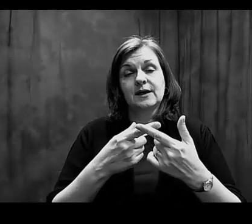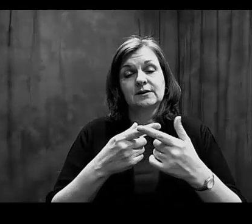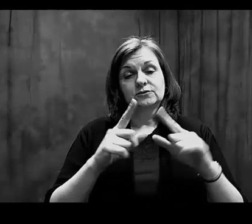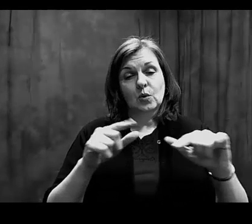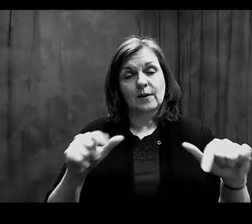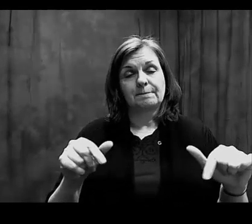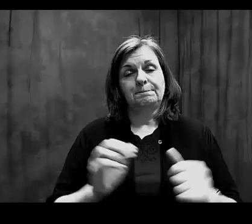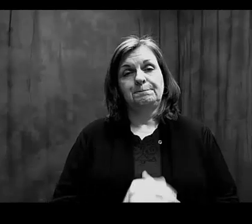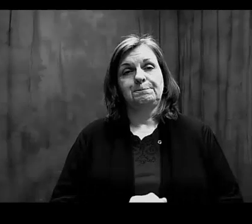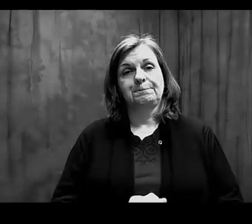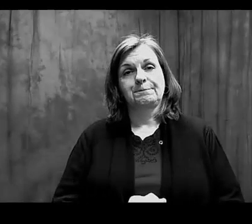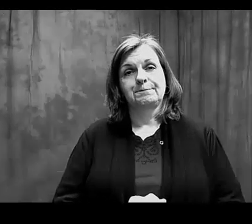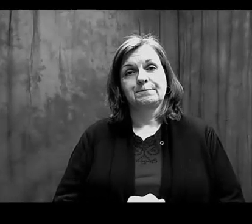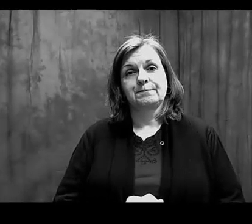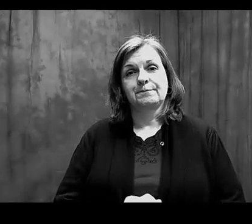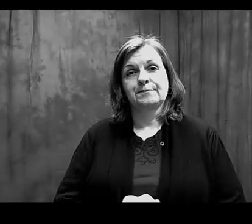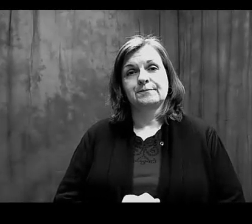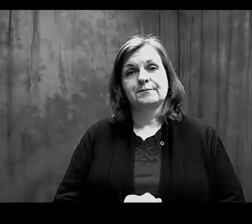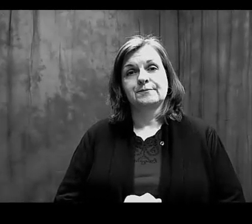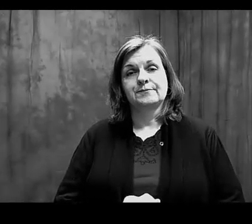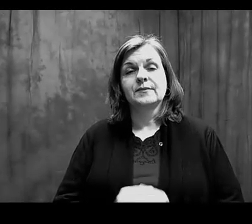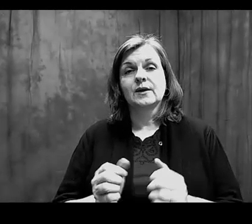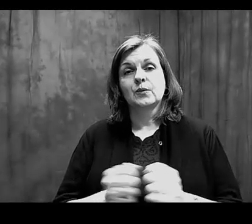and cut those in half and so on